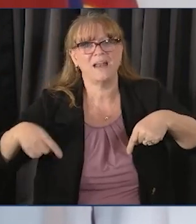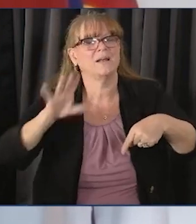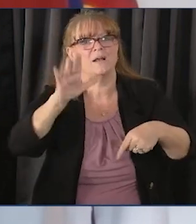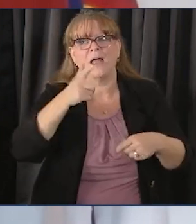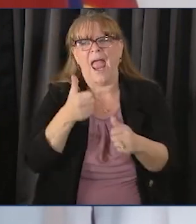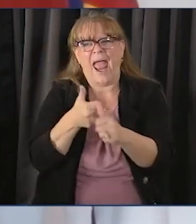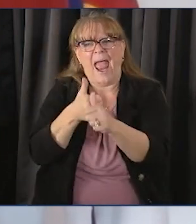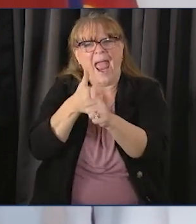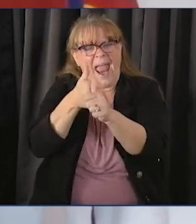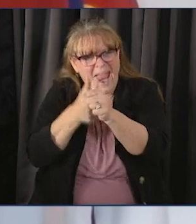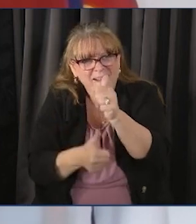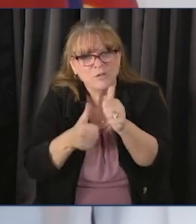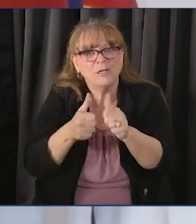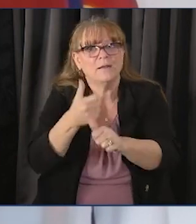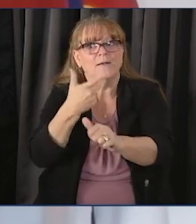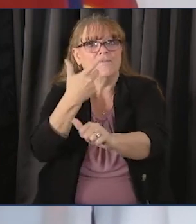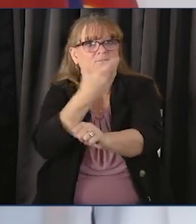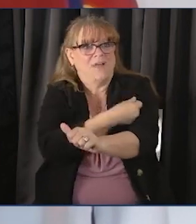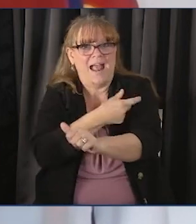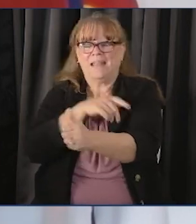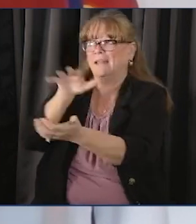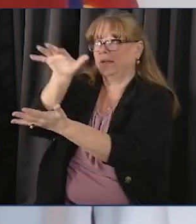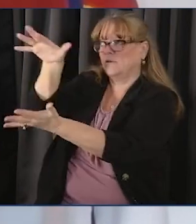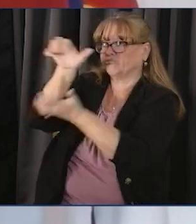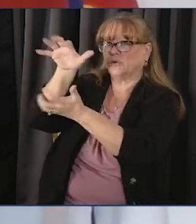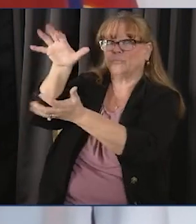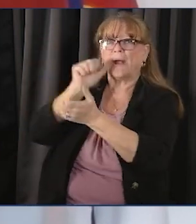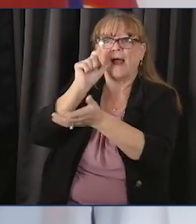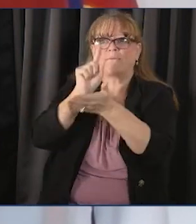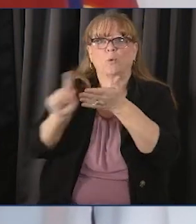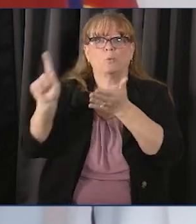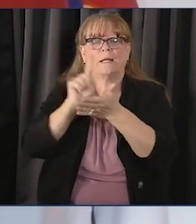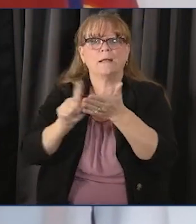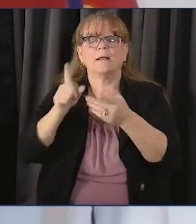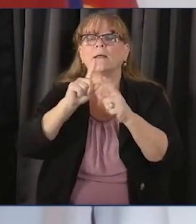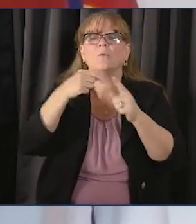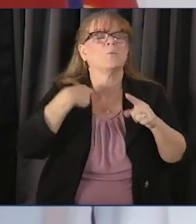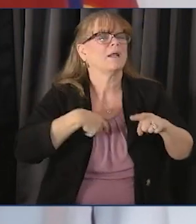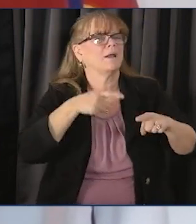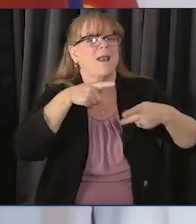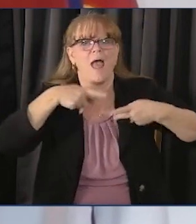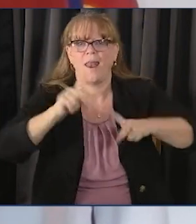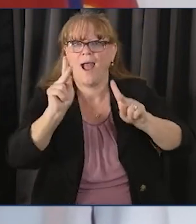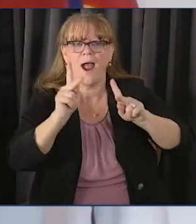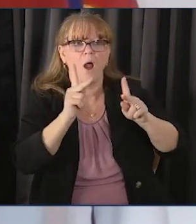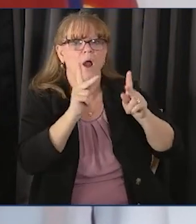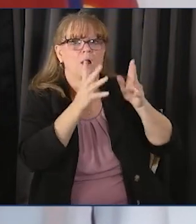shelves, we are constrained by the amount of doses that we get from the federal government each week.